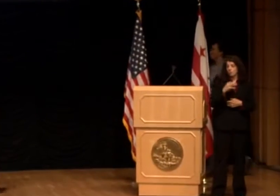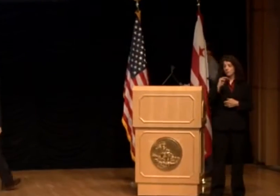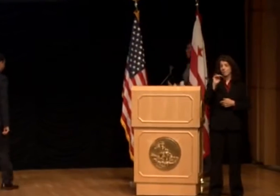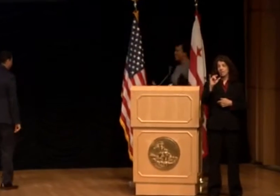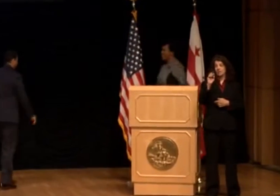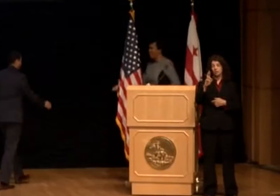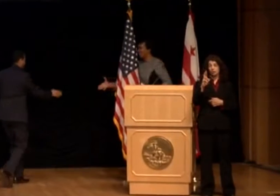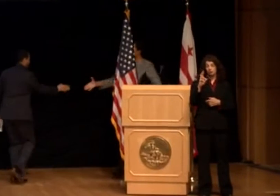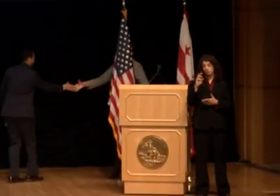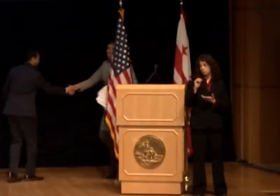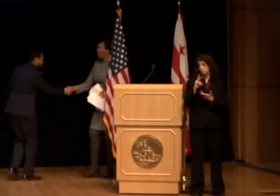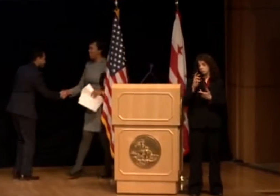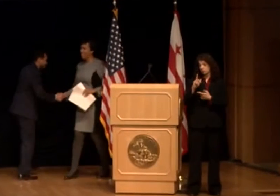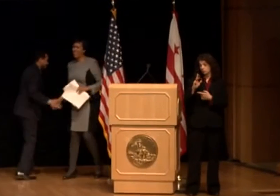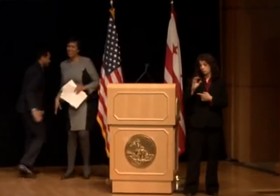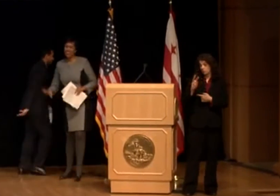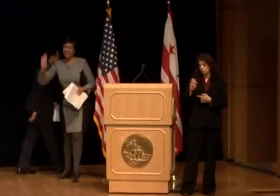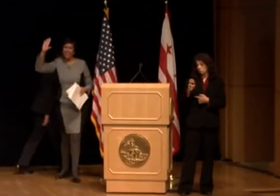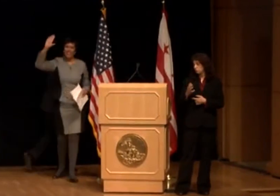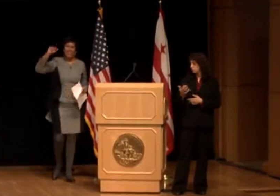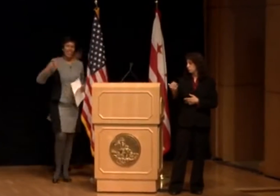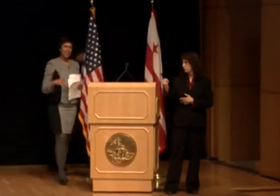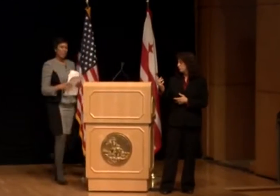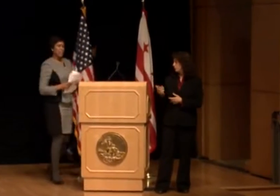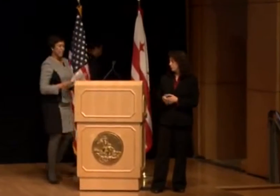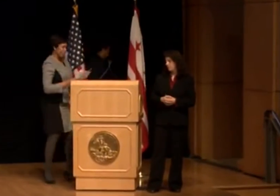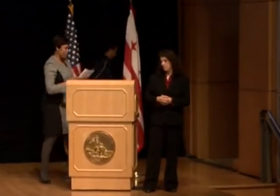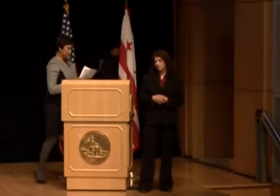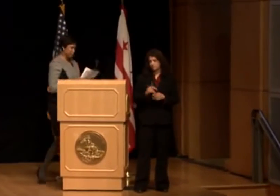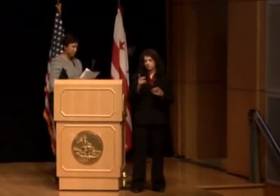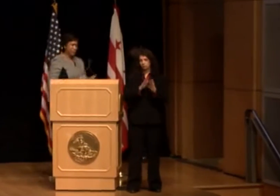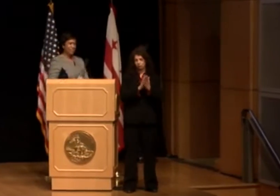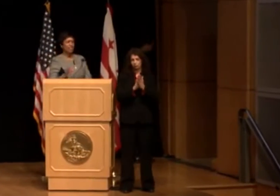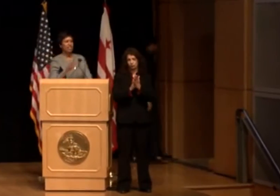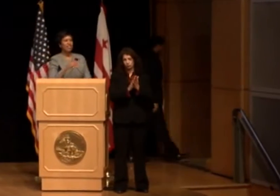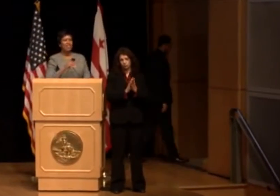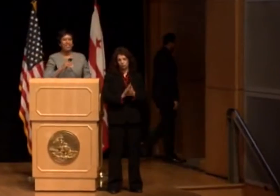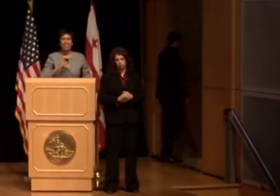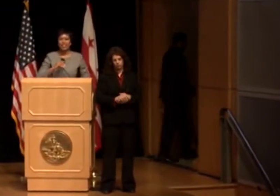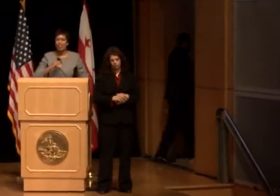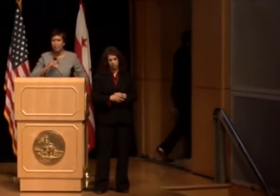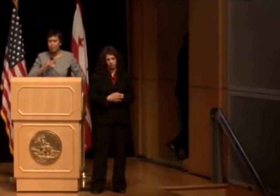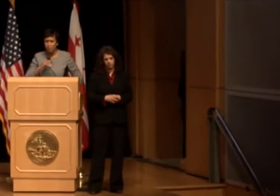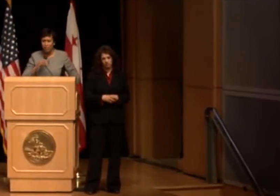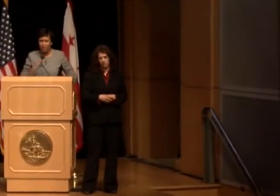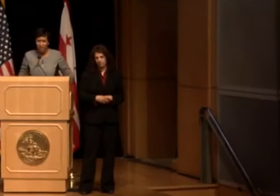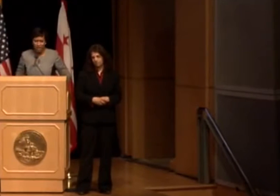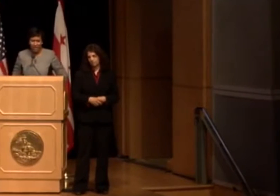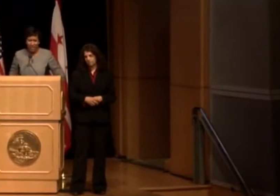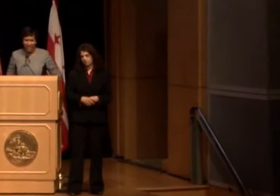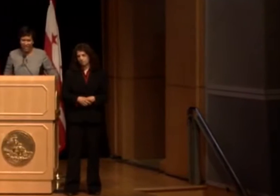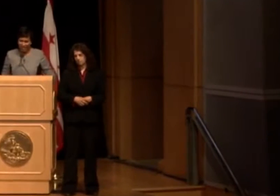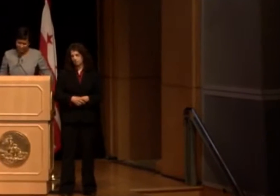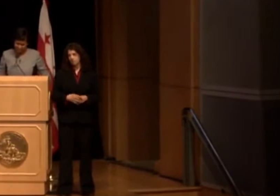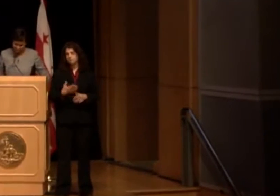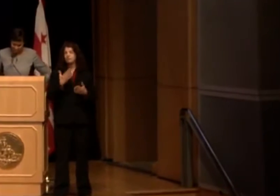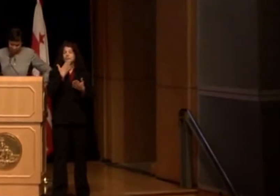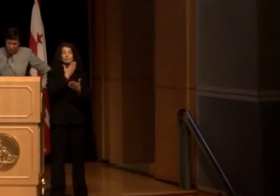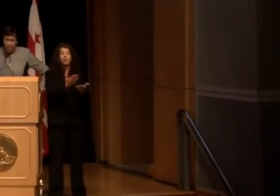THANK YOU. WELL, GOOD MORNING.